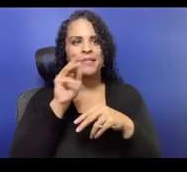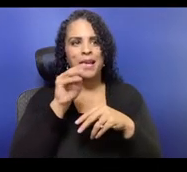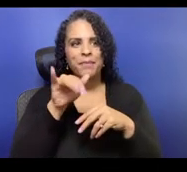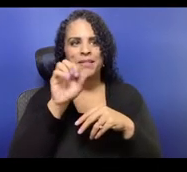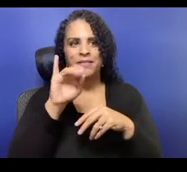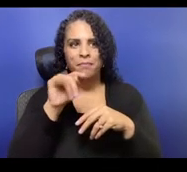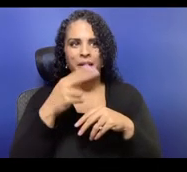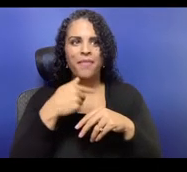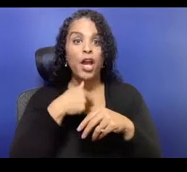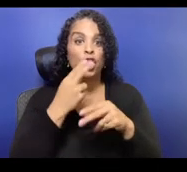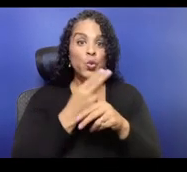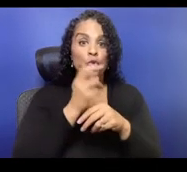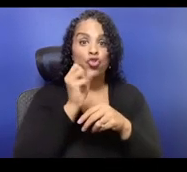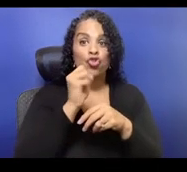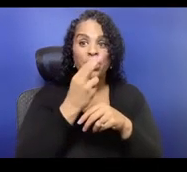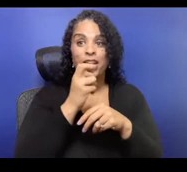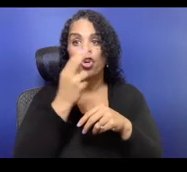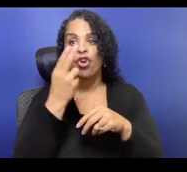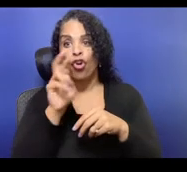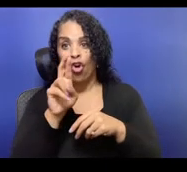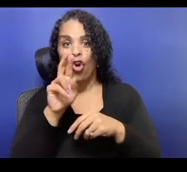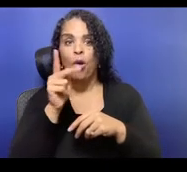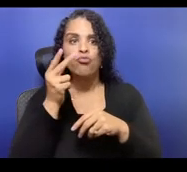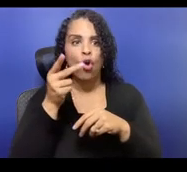or email us at groundwaterarts@gmail.com.